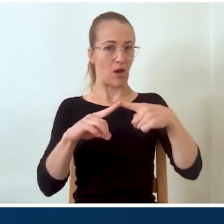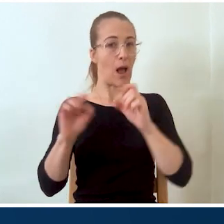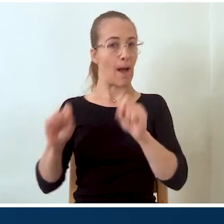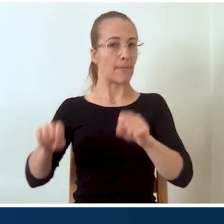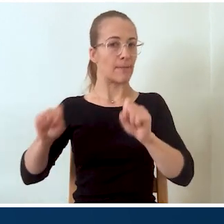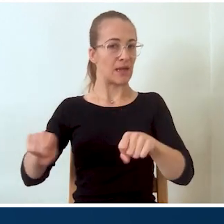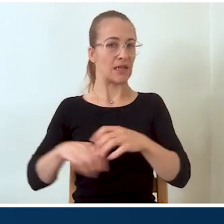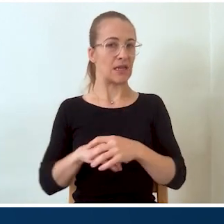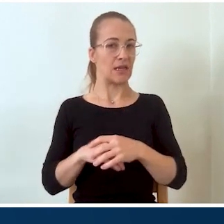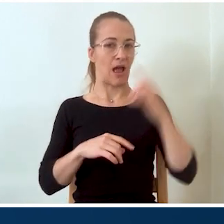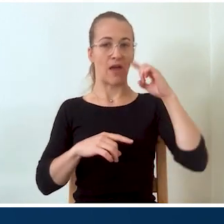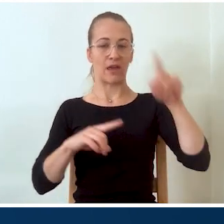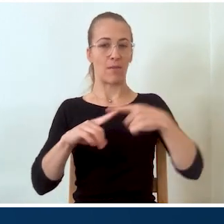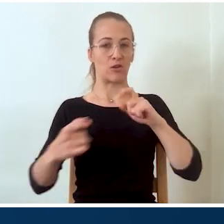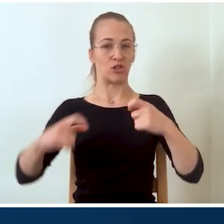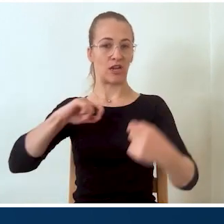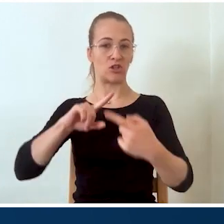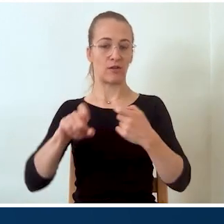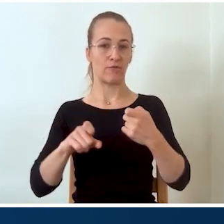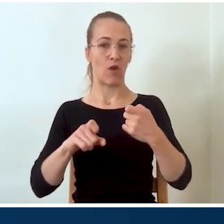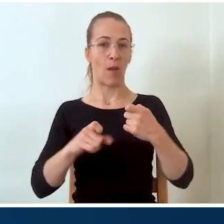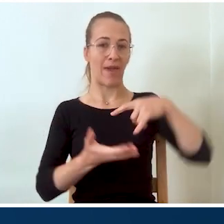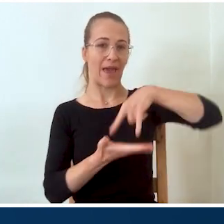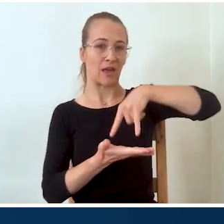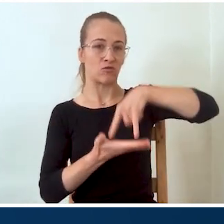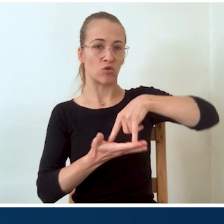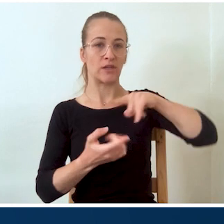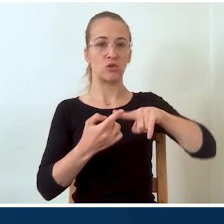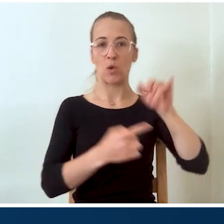like I think about it in changing from an Android to an iPhone, which I did recently,